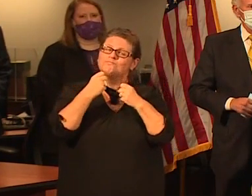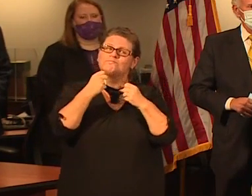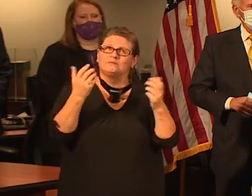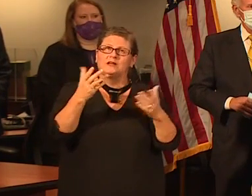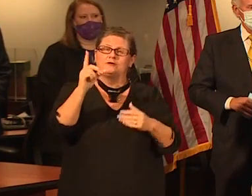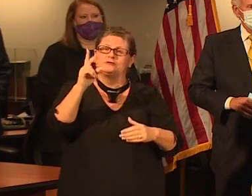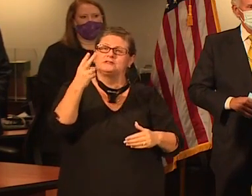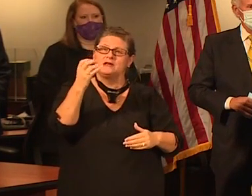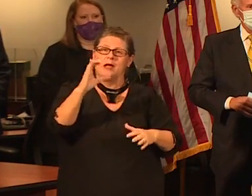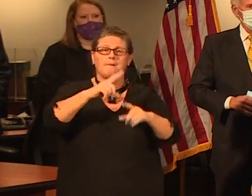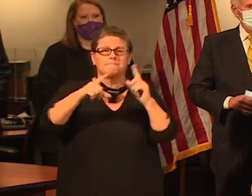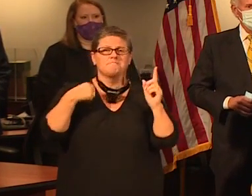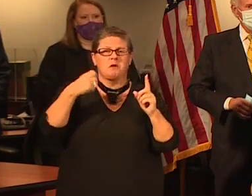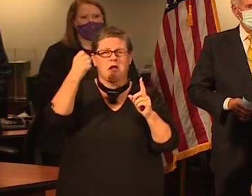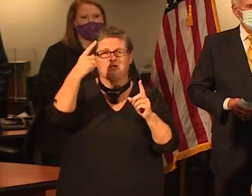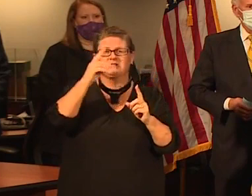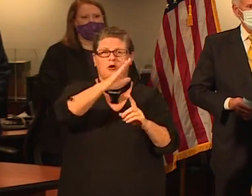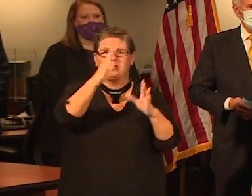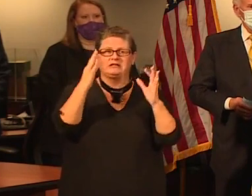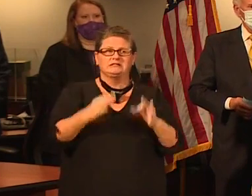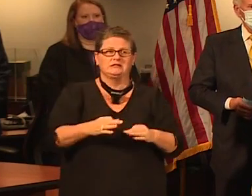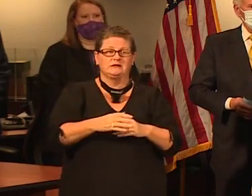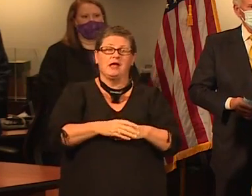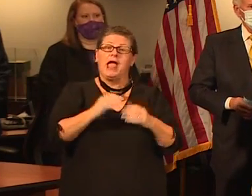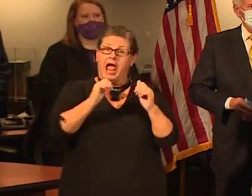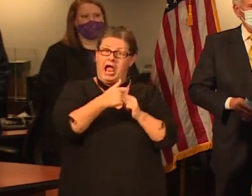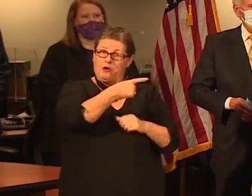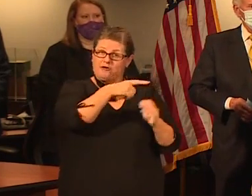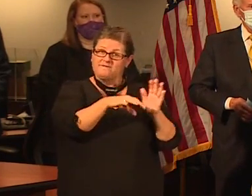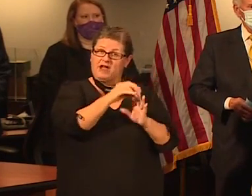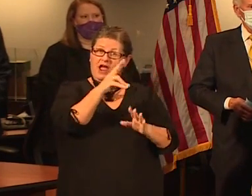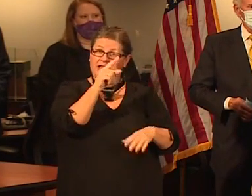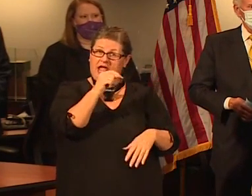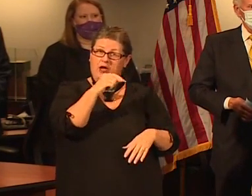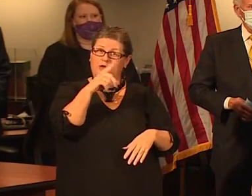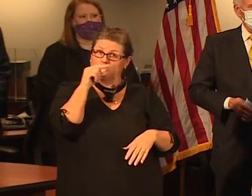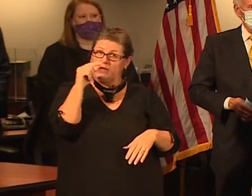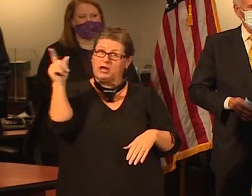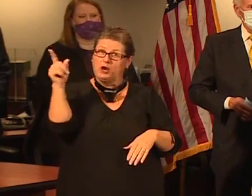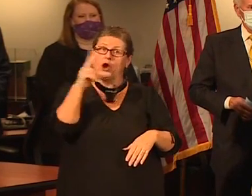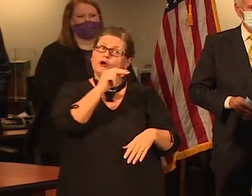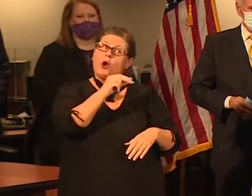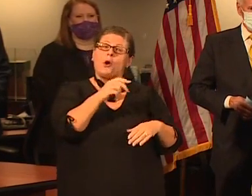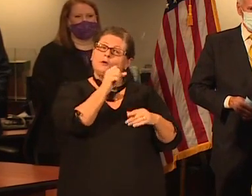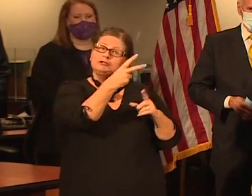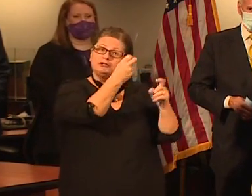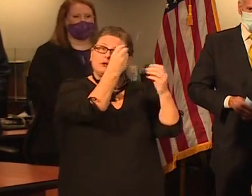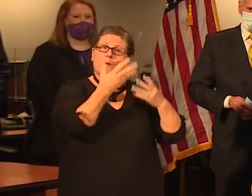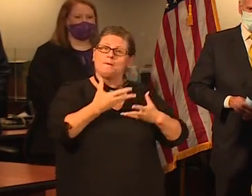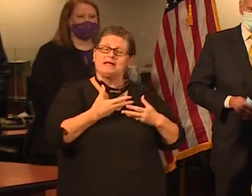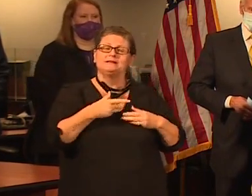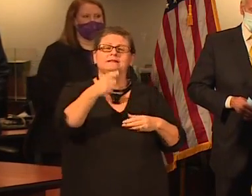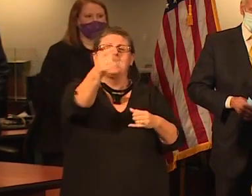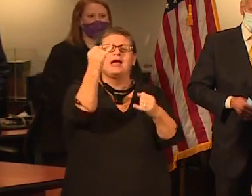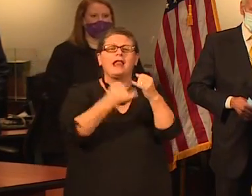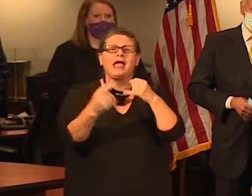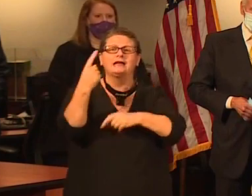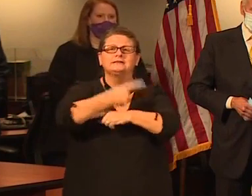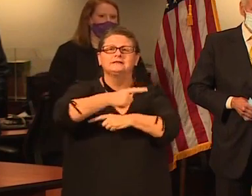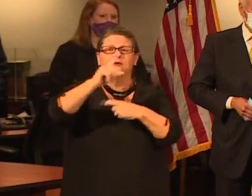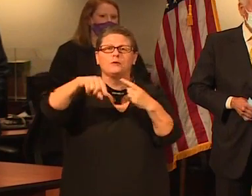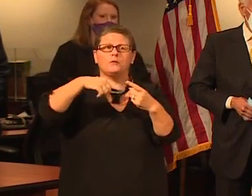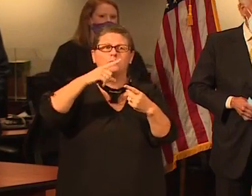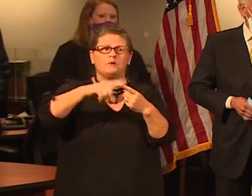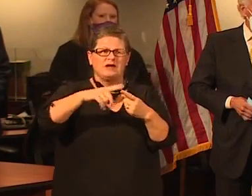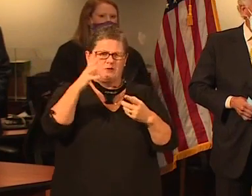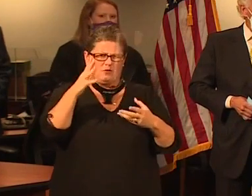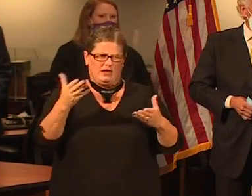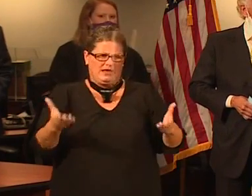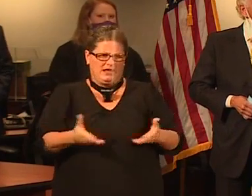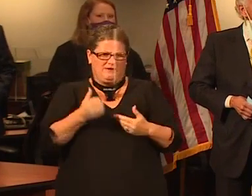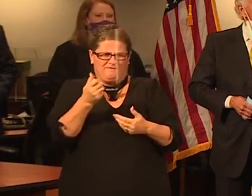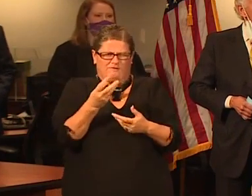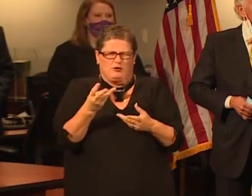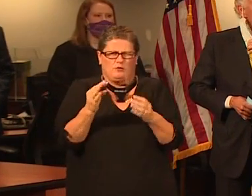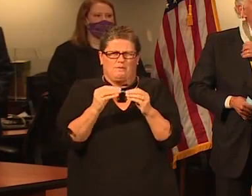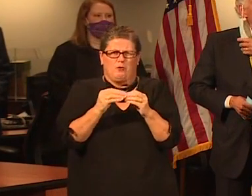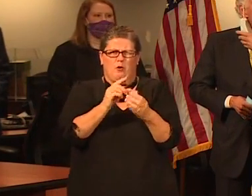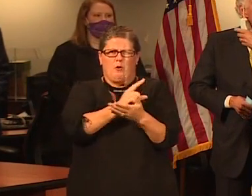WILL MISS HER AND SHE HAS BEEN AN ASSET TO DHEC BUT UNDERSTAND HER DECISION.